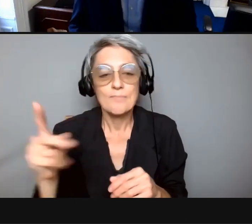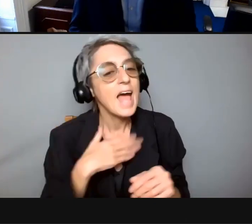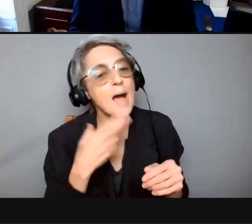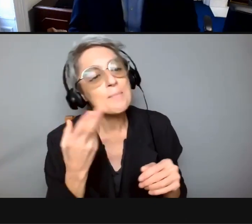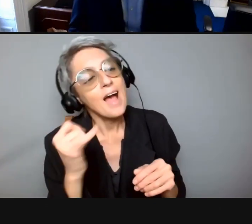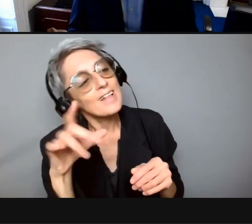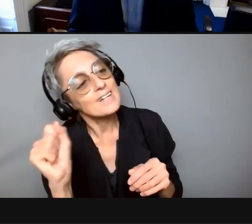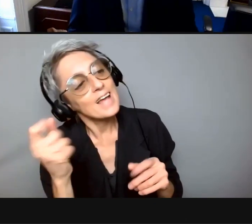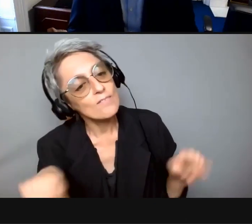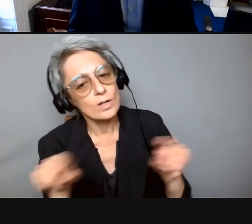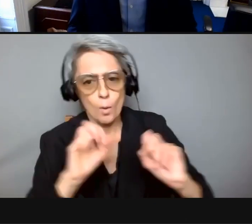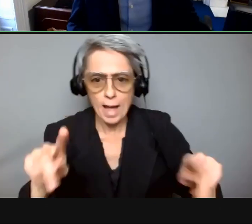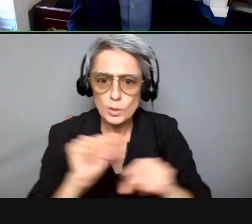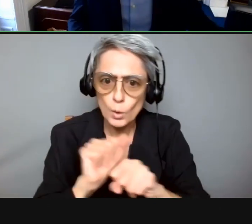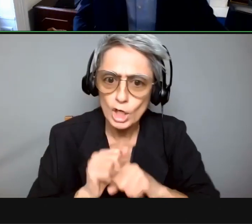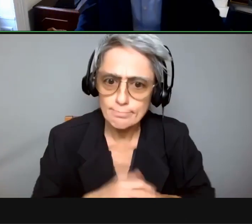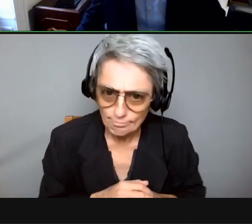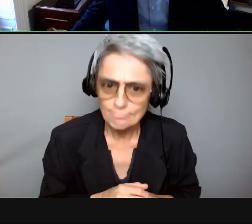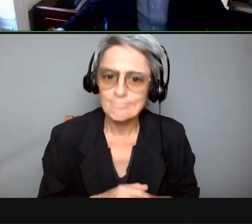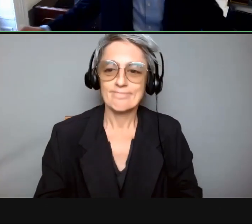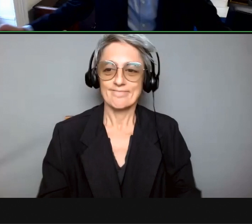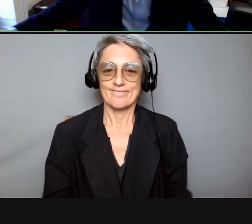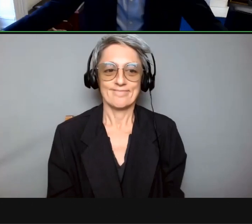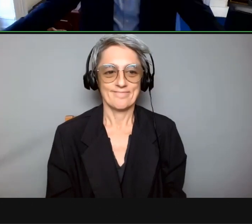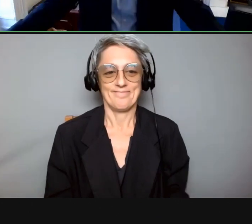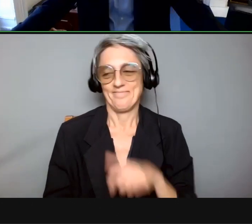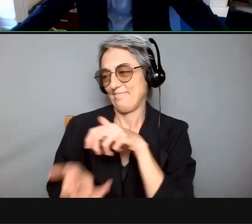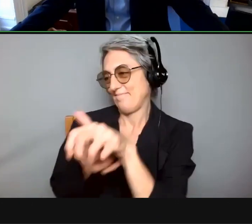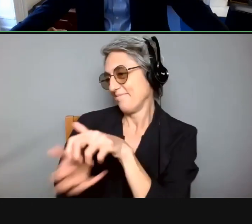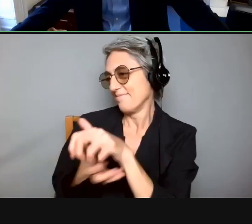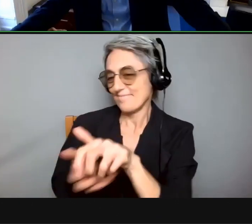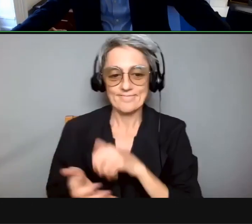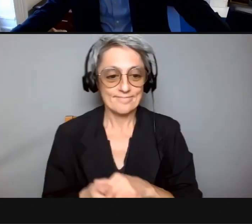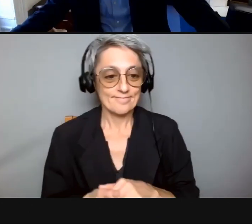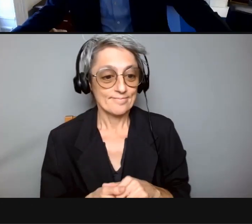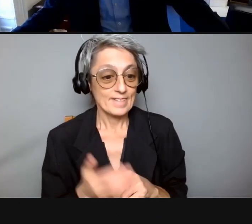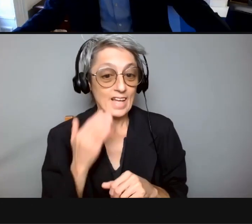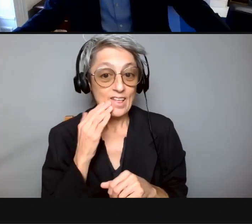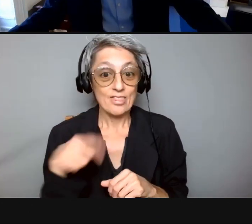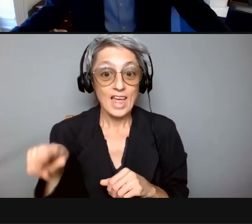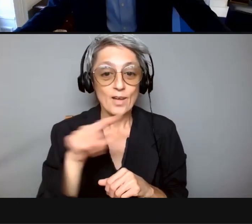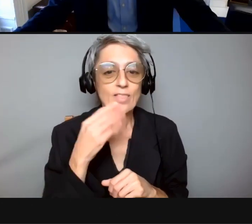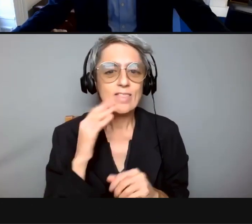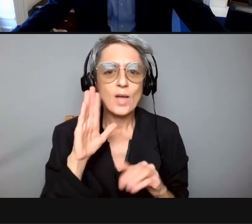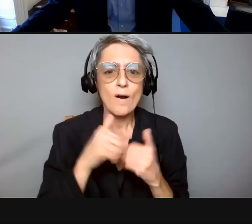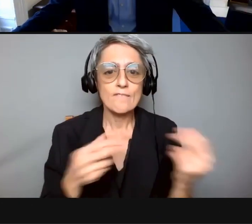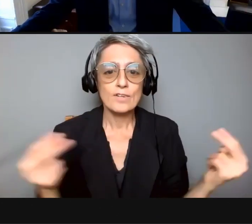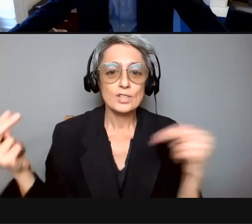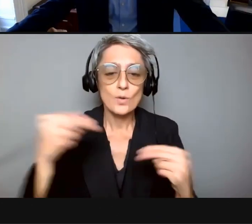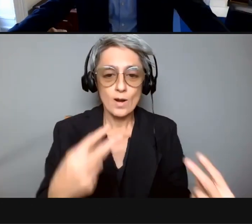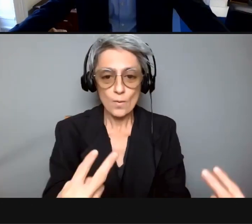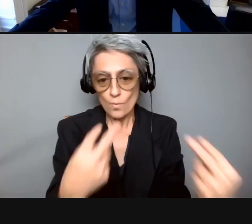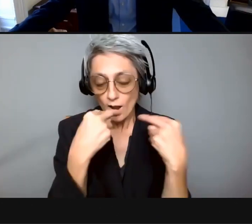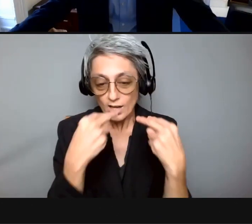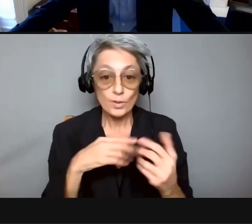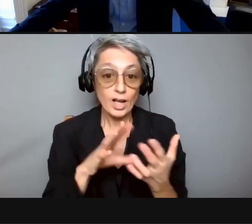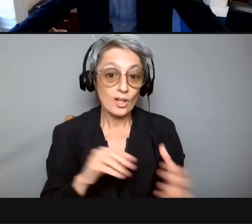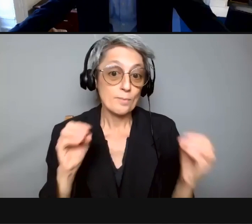Get back to work. I know we have you. Dr. Hawkins: And thank you all for joining us. You can learn more about future events on our website